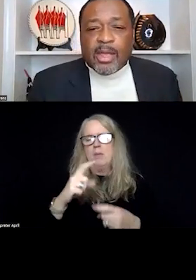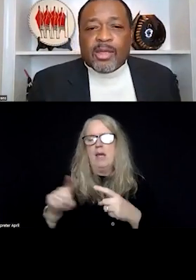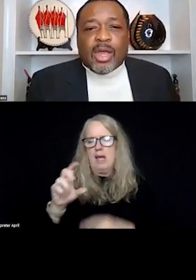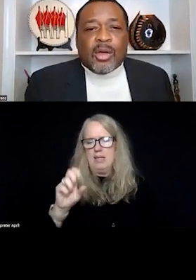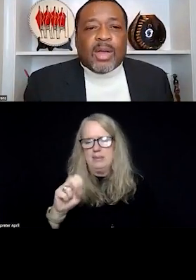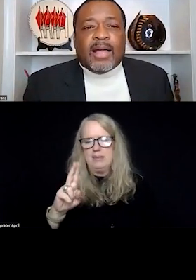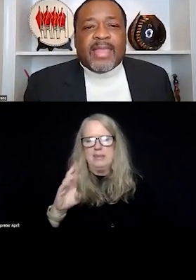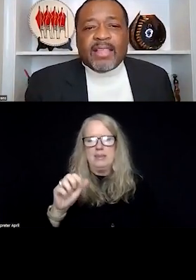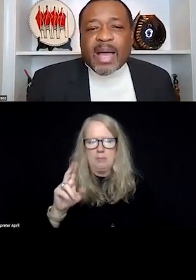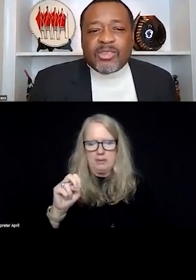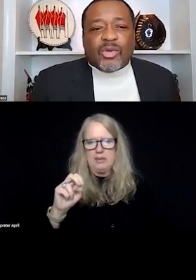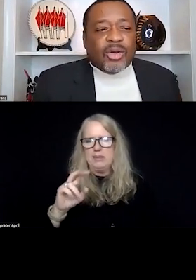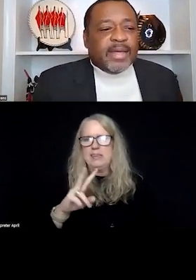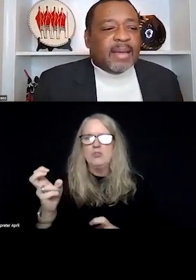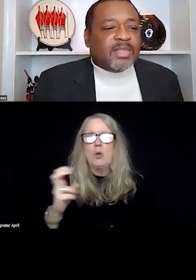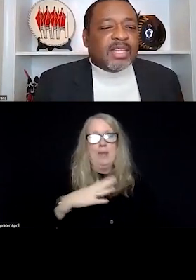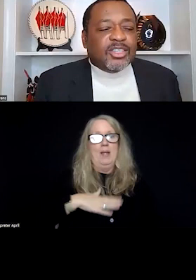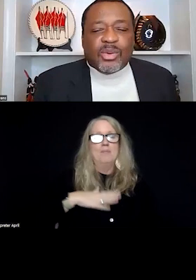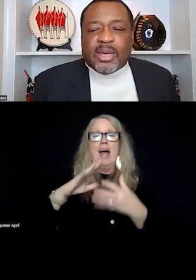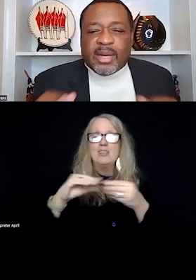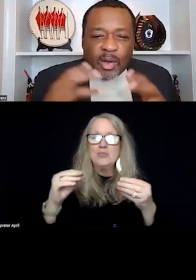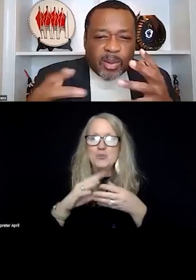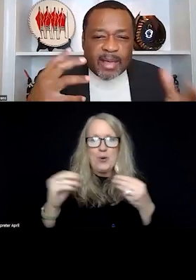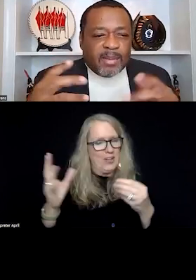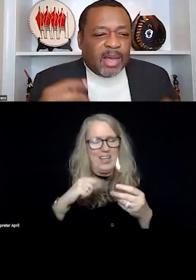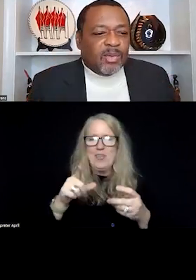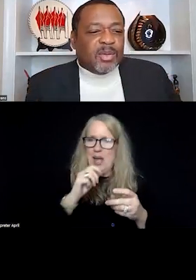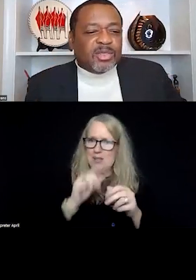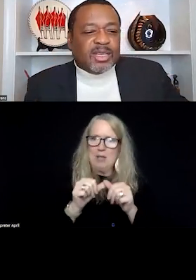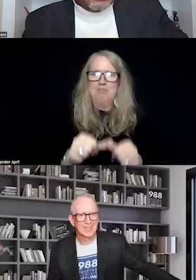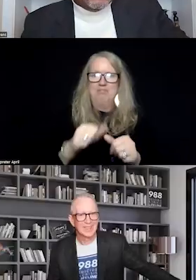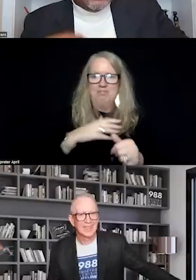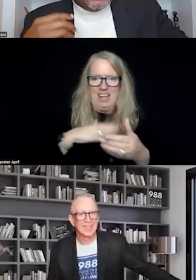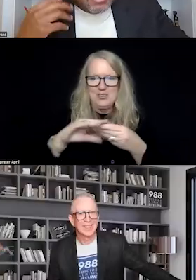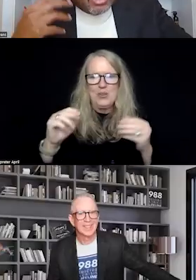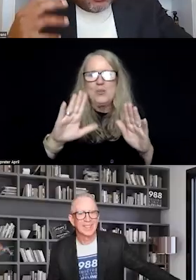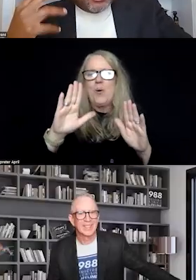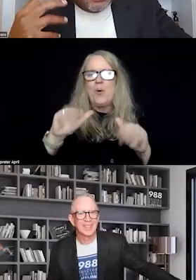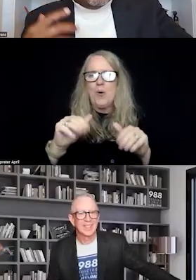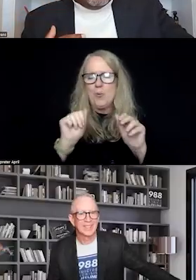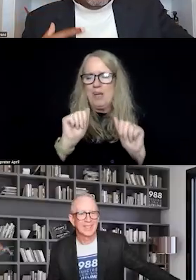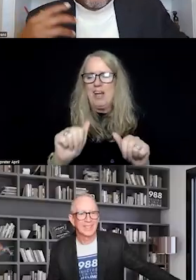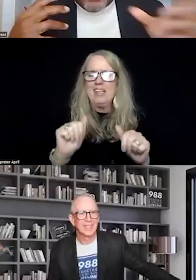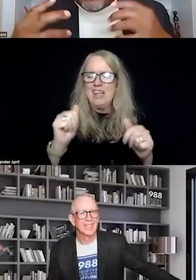SO THAT IS MY STORY AND I AM STICKING TO IT. I HOPE I WAS ABLE TO GET US TO THINK ABOUT